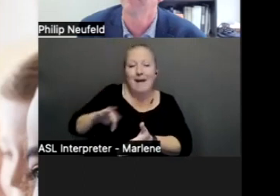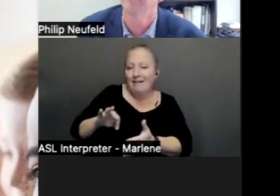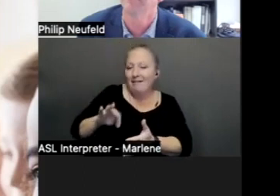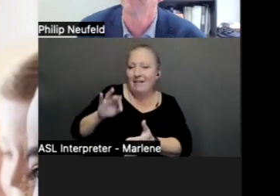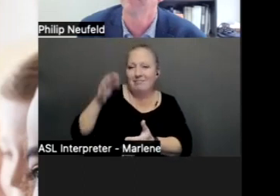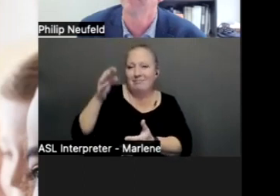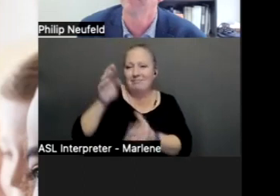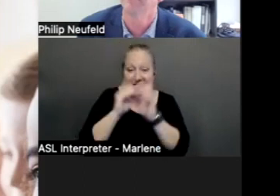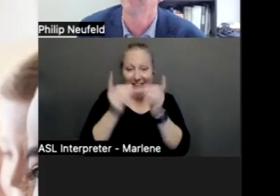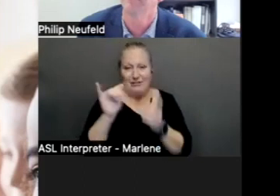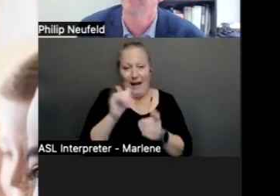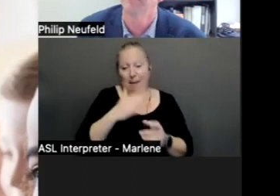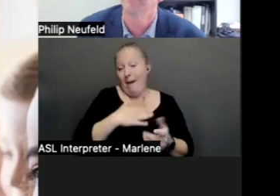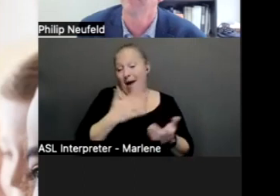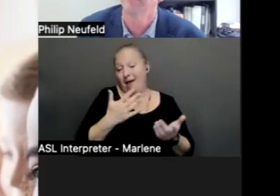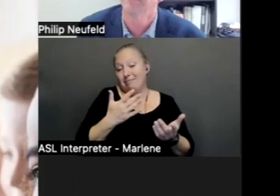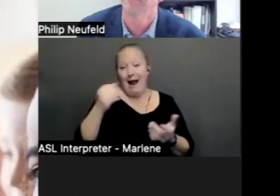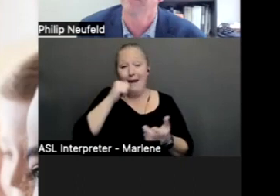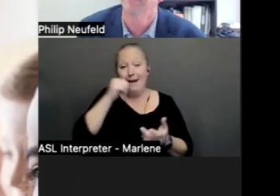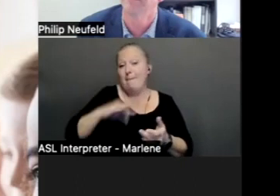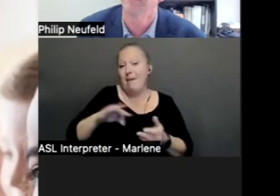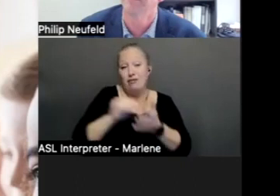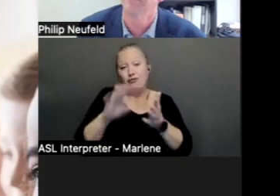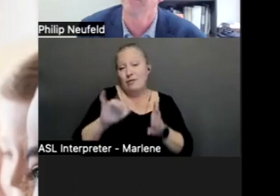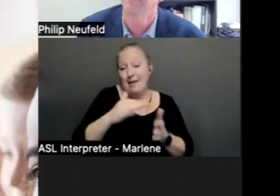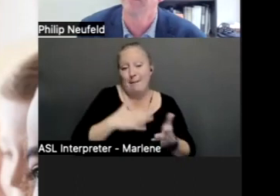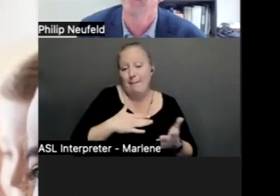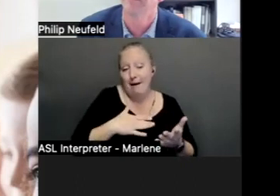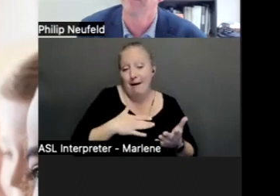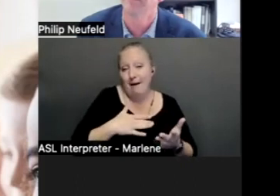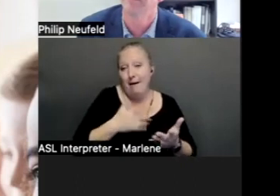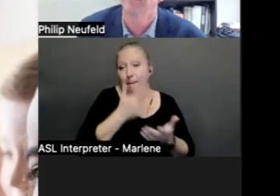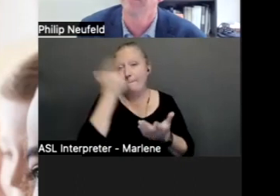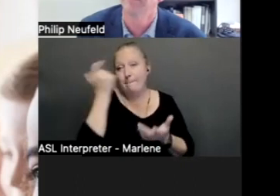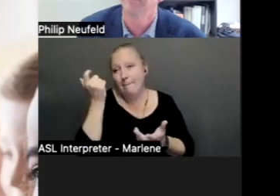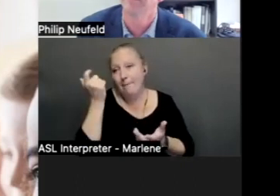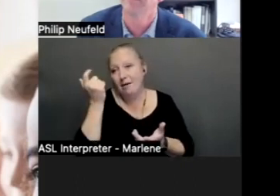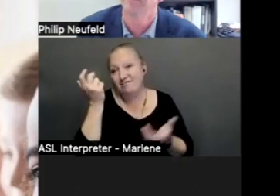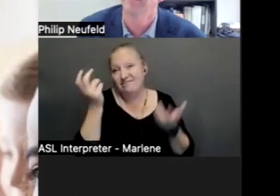districts like mine and they're not benefiting students like mine because the although on